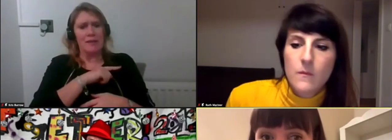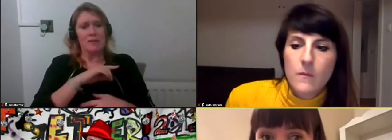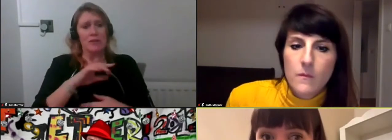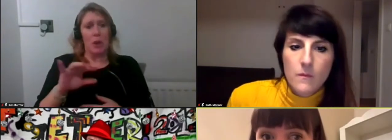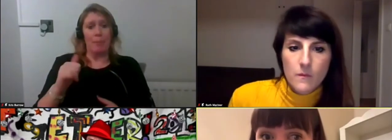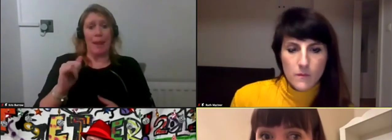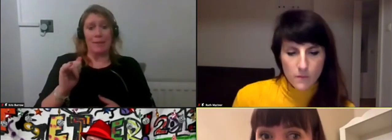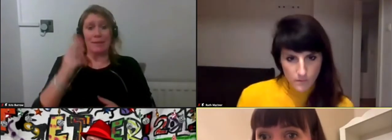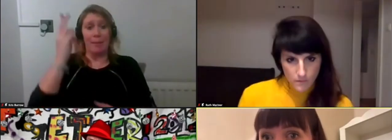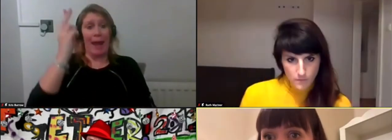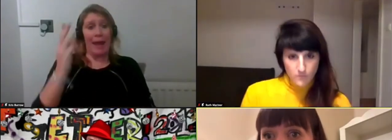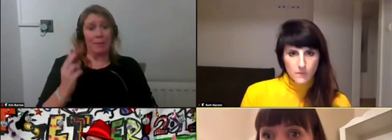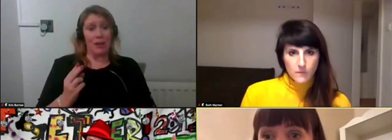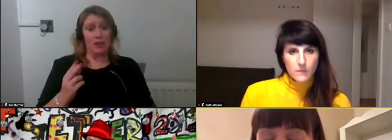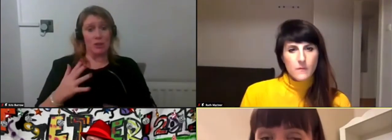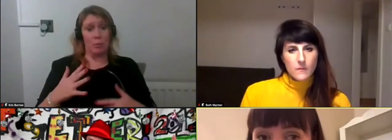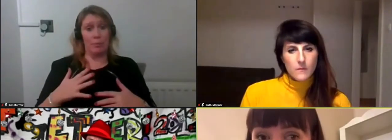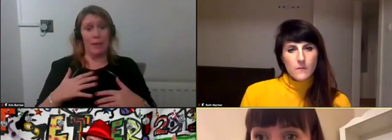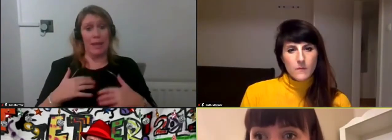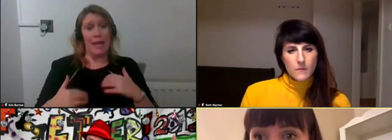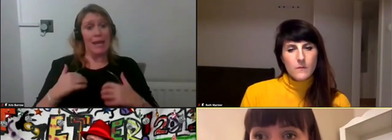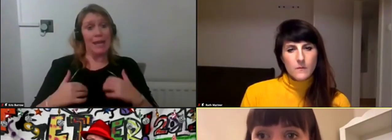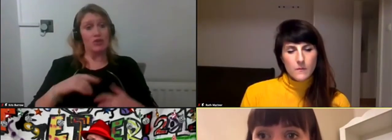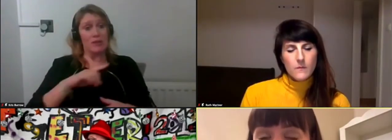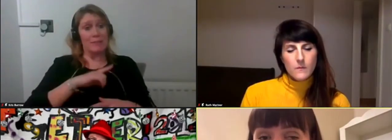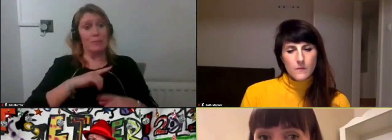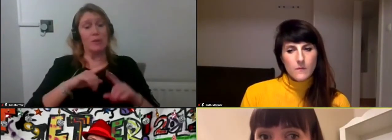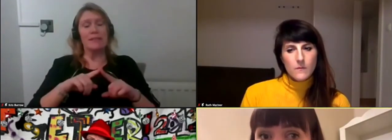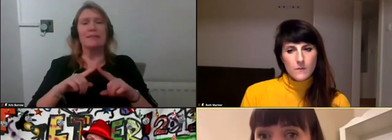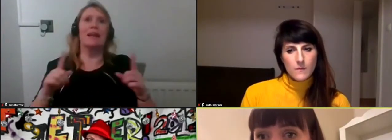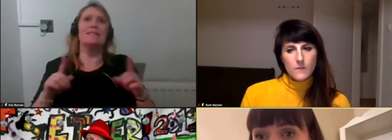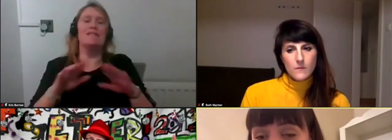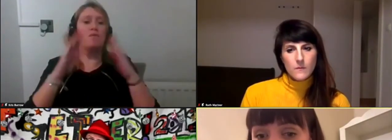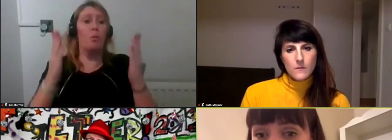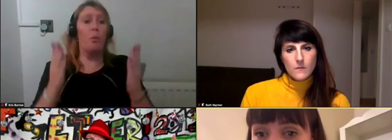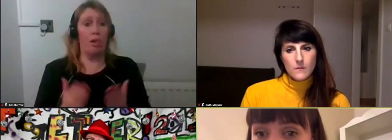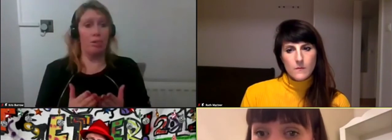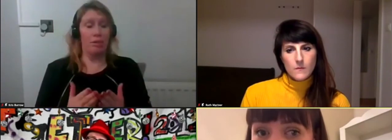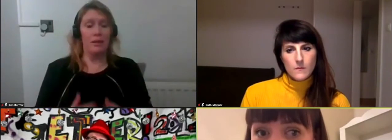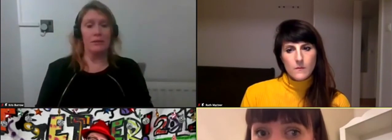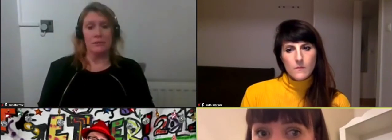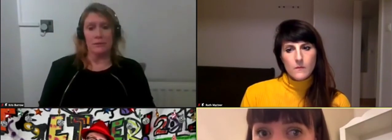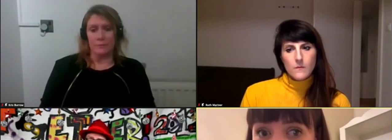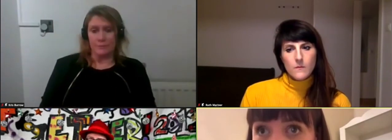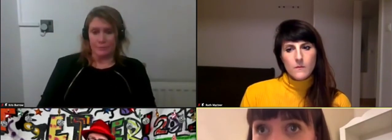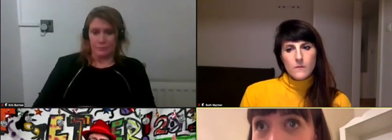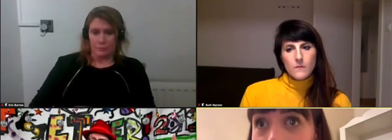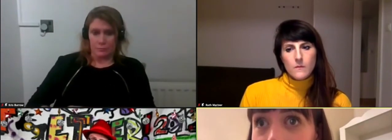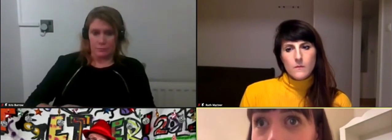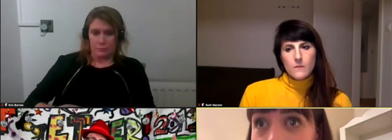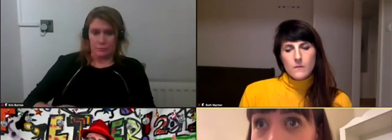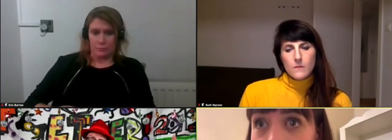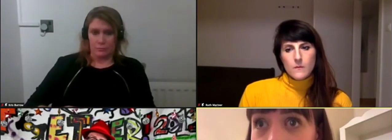quite interesting, because it's so otherworldly. Well it's certainly a way of -- I think the first thing I thought of course,